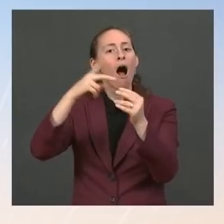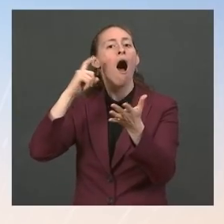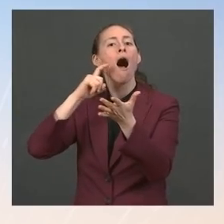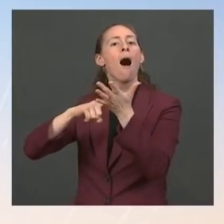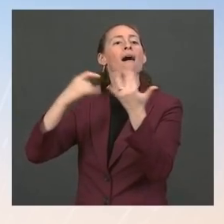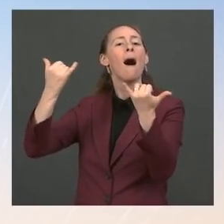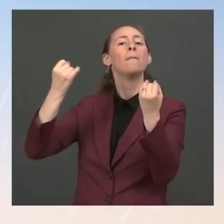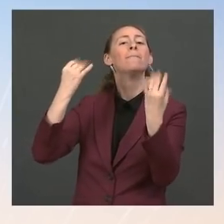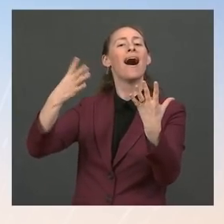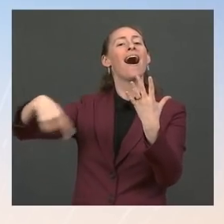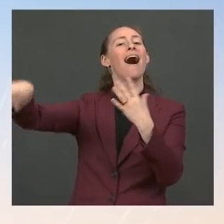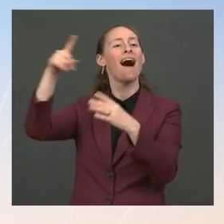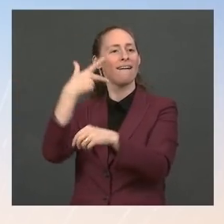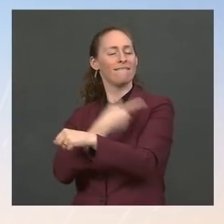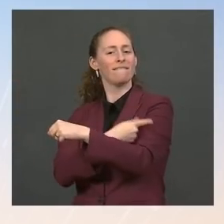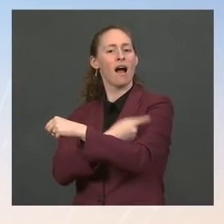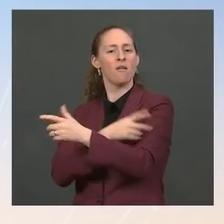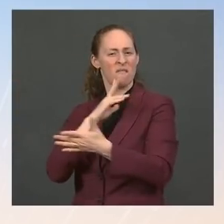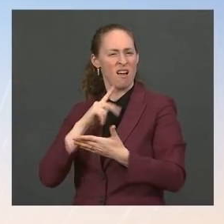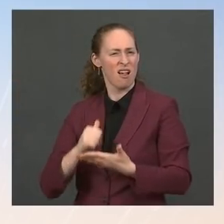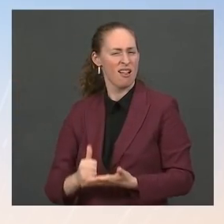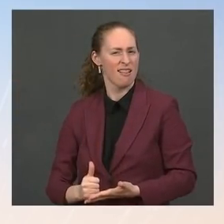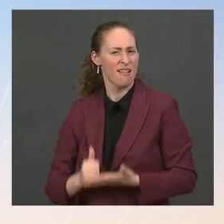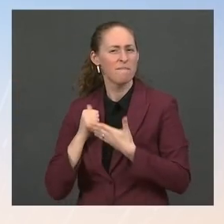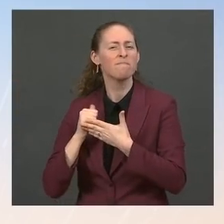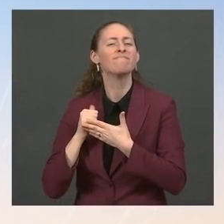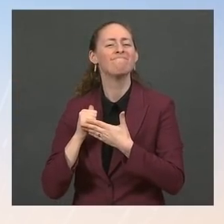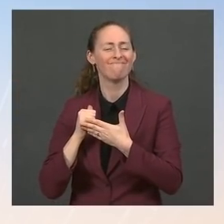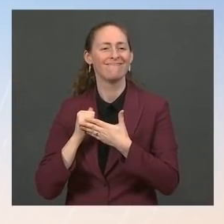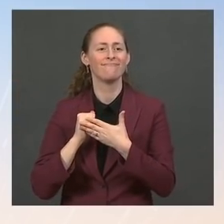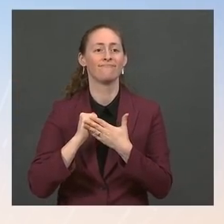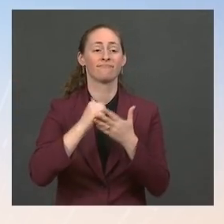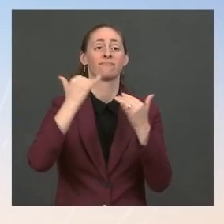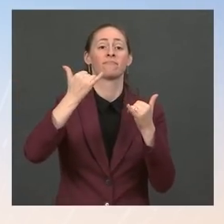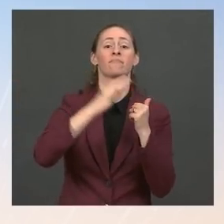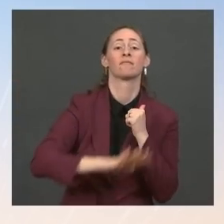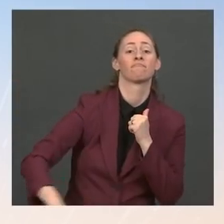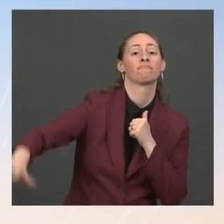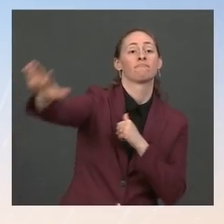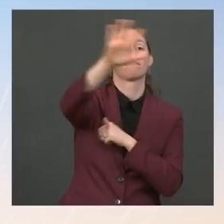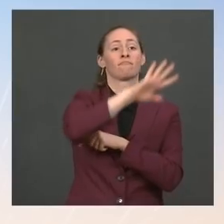for people ages 12 and older per day. These are new people getting vaccinated.